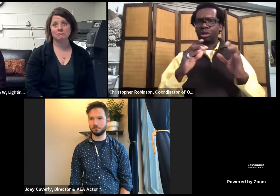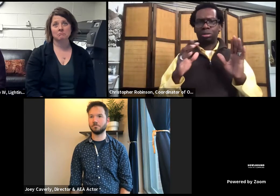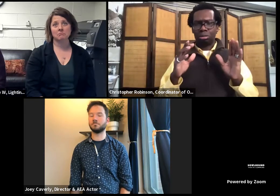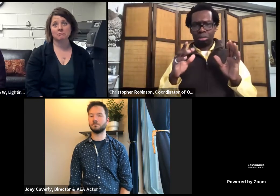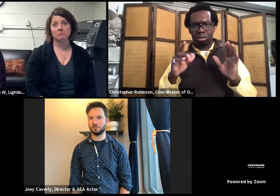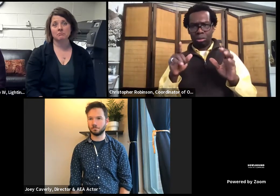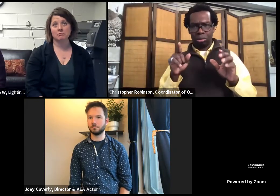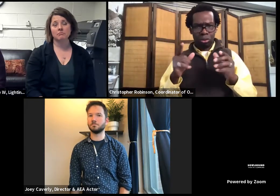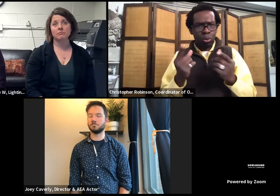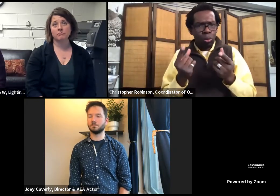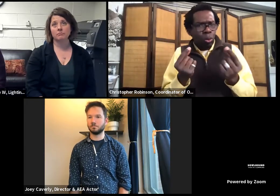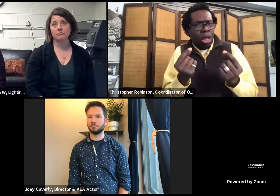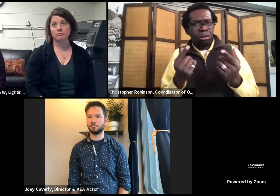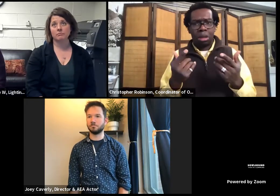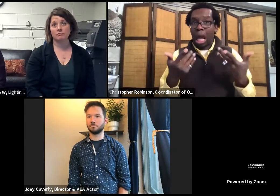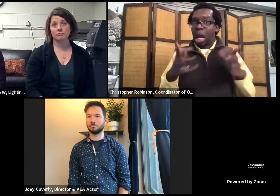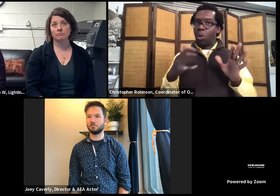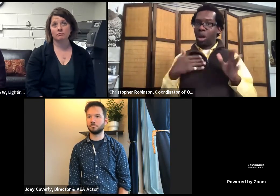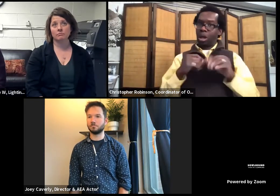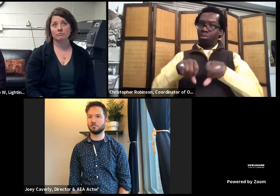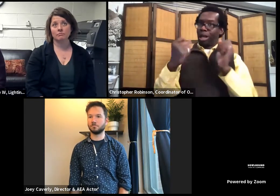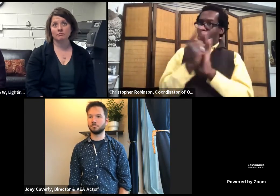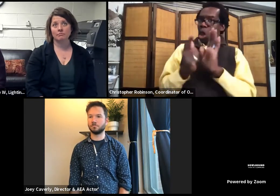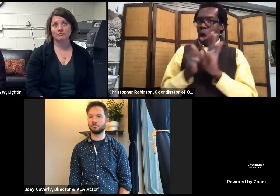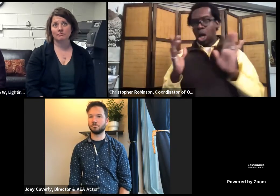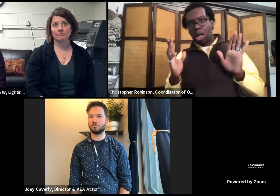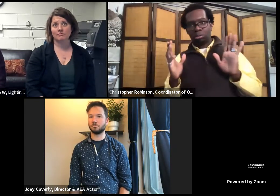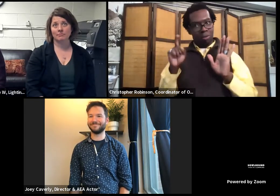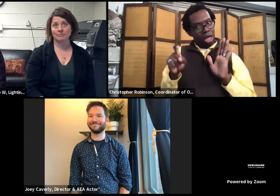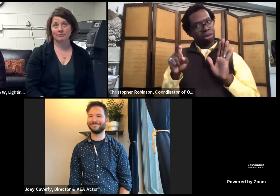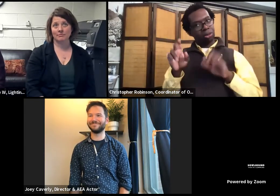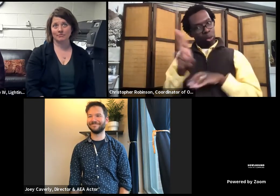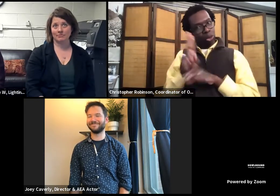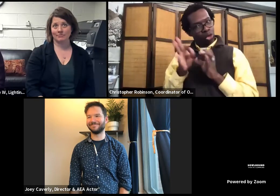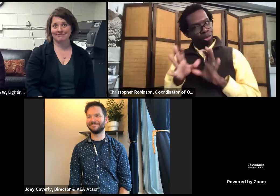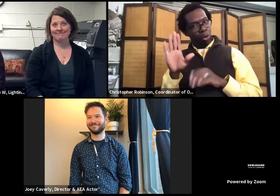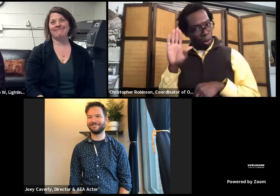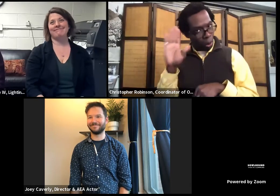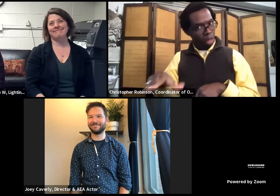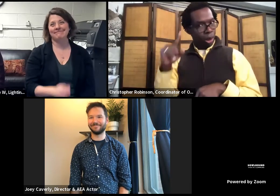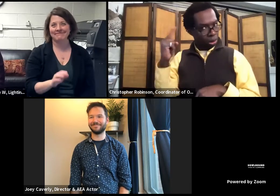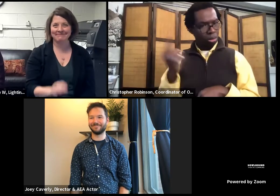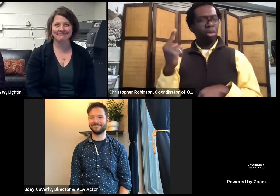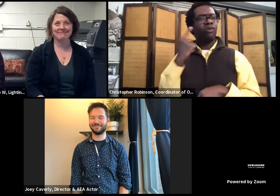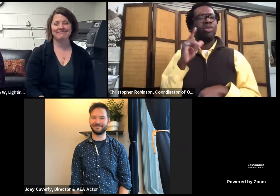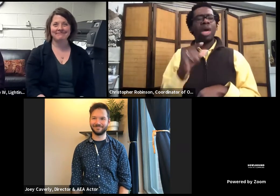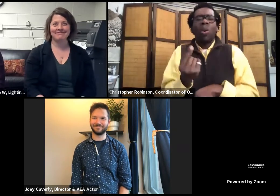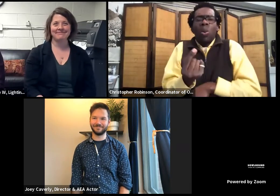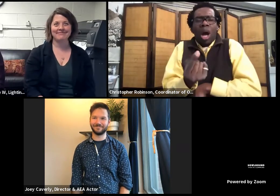"You know what, we need an interpreter here no matter what. "I don't wanna break the law. "I have to make sure I have an interpreter if I need to."